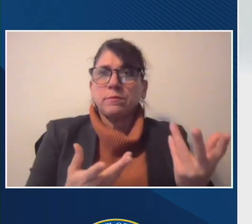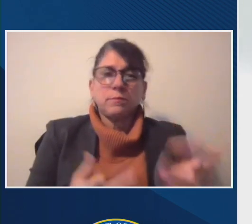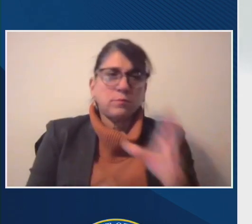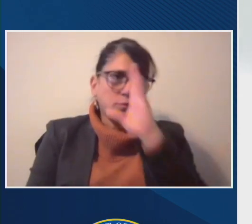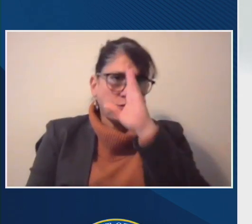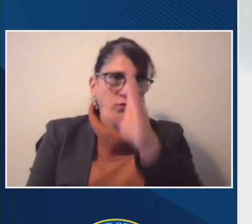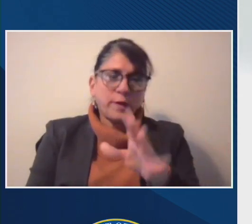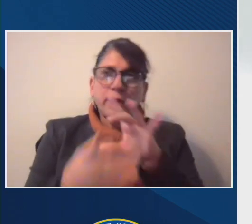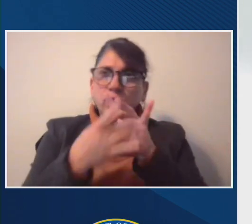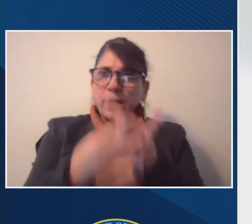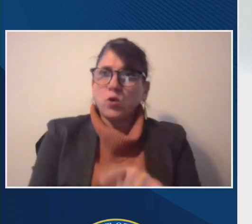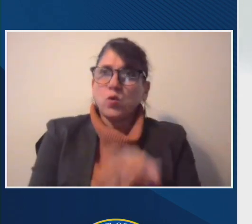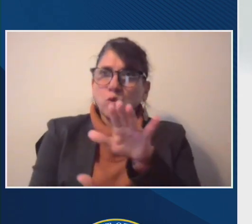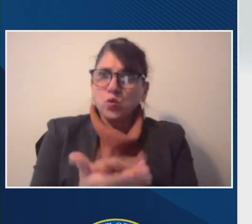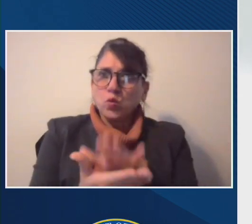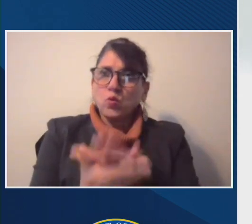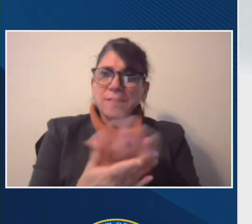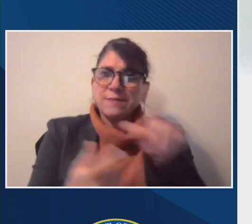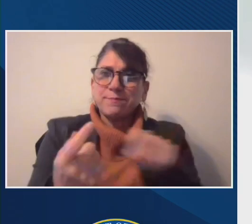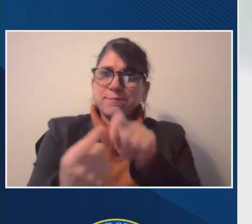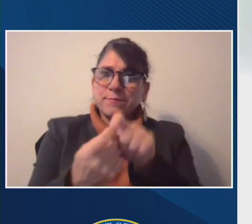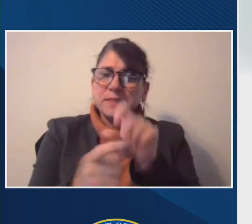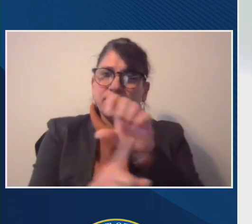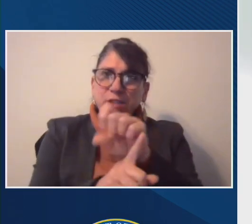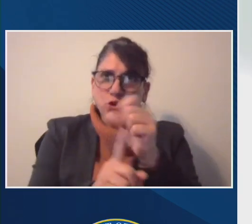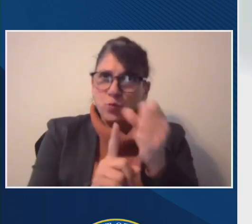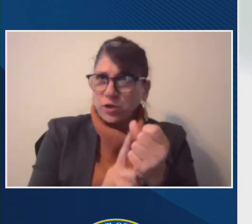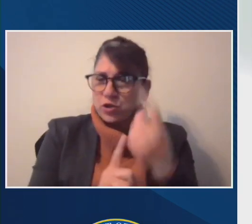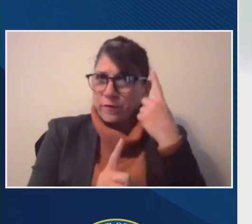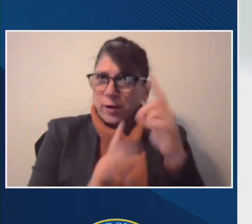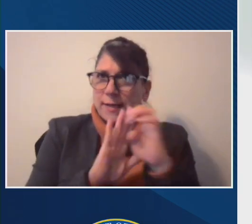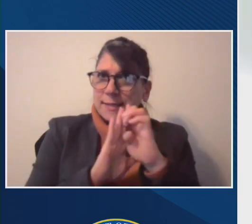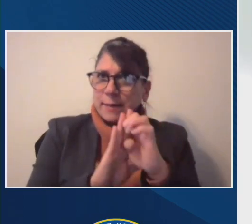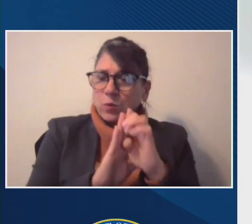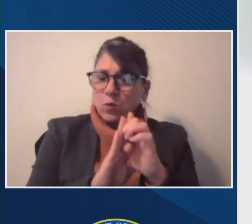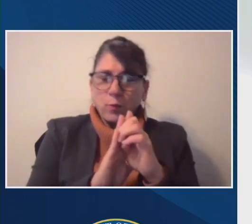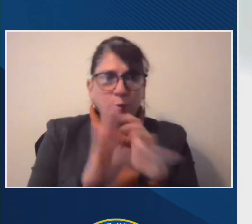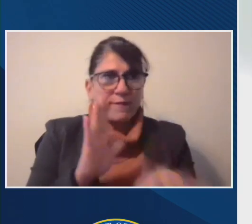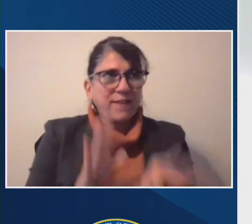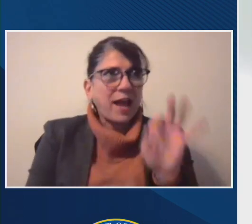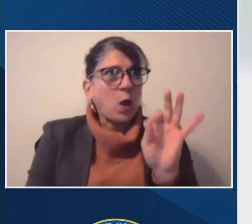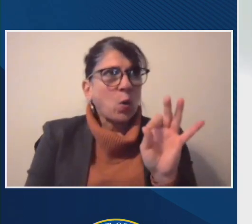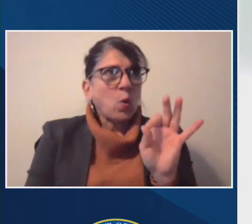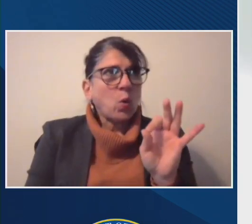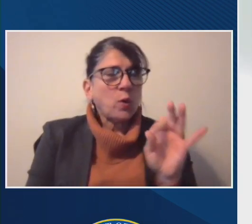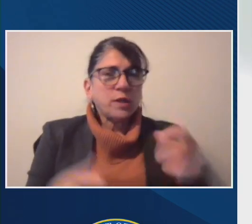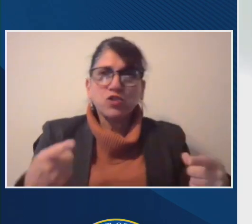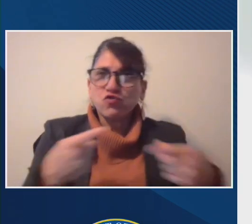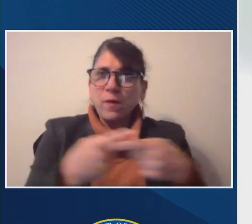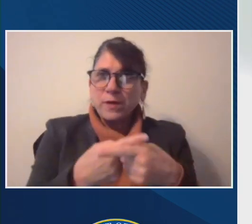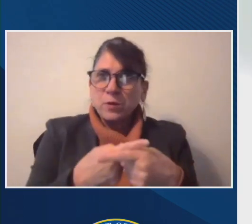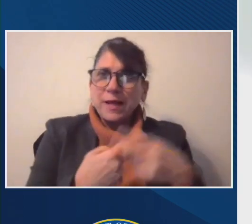the school's particular situation. So, for example, if we have found discrepancies with high school diplomas, we